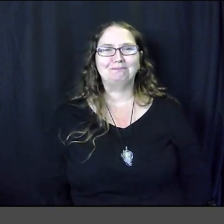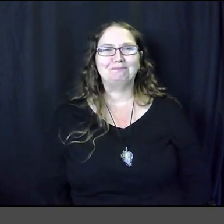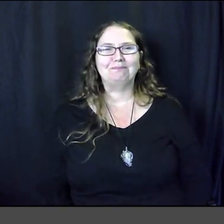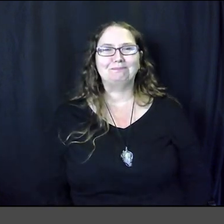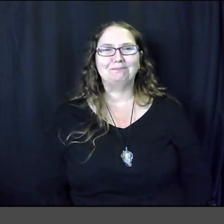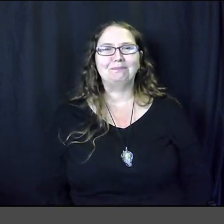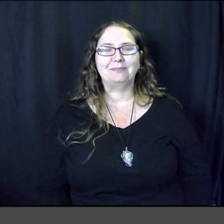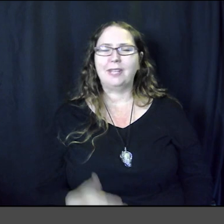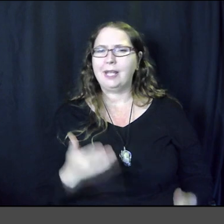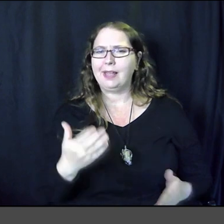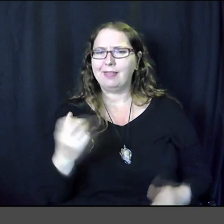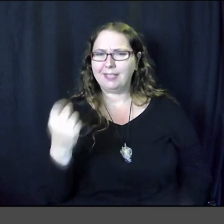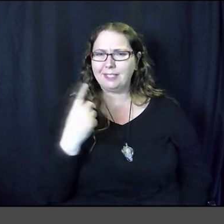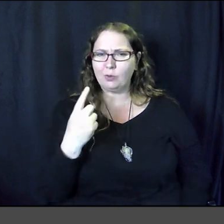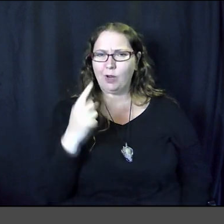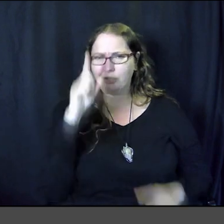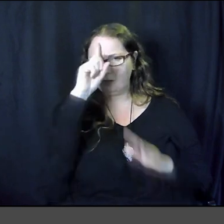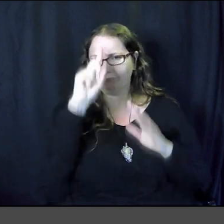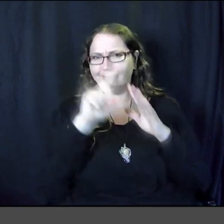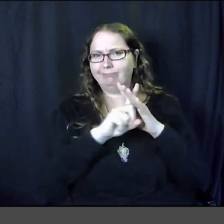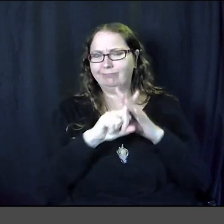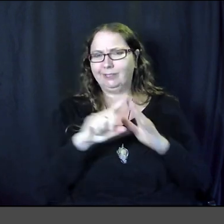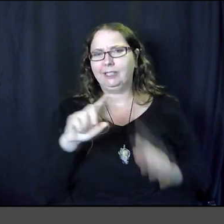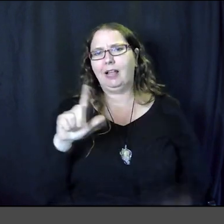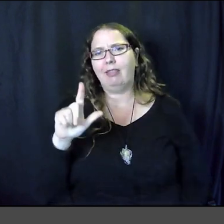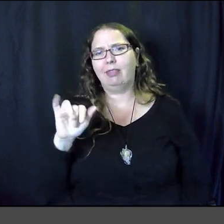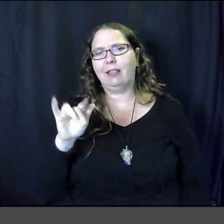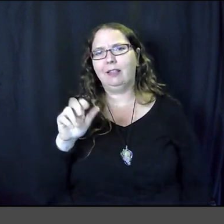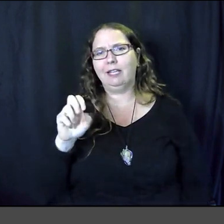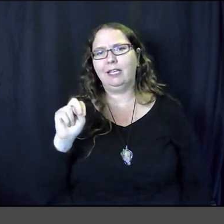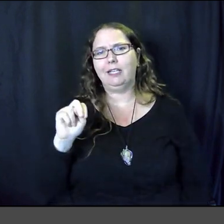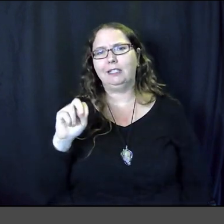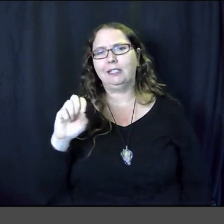SAMPSON. MRS. ELLIOT SAMPSON. I ALWAYS TALK ABOUT MY. MY THIRD GRADE TEACHER